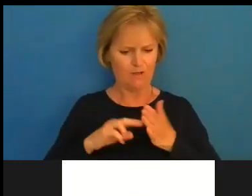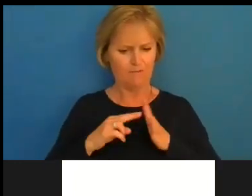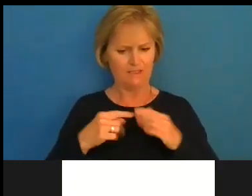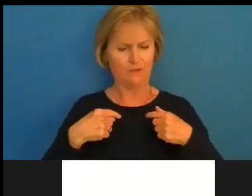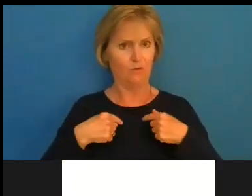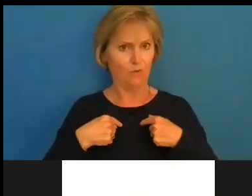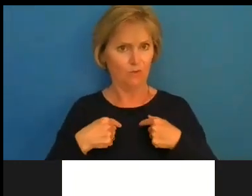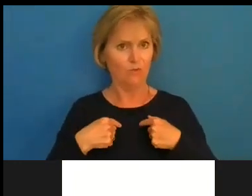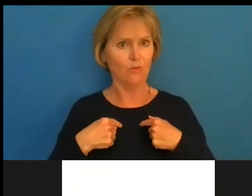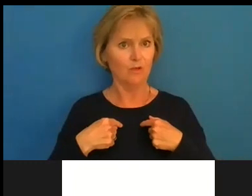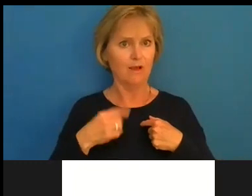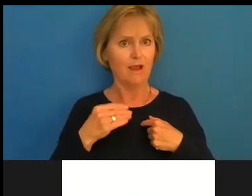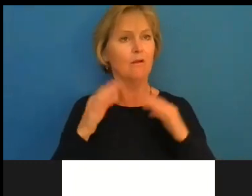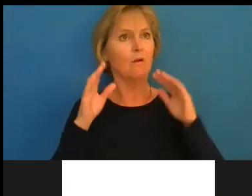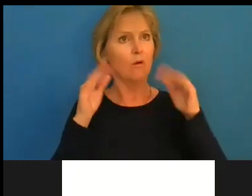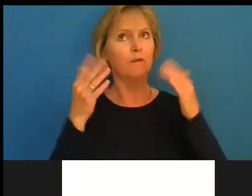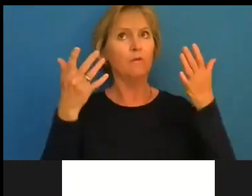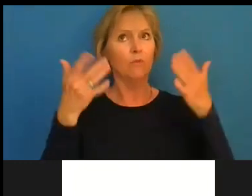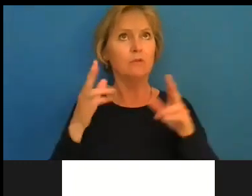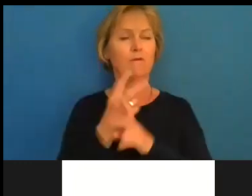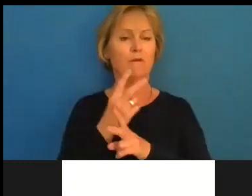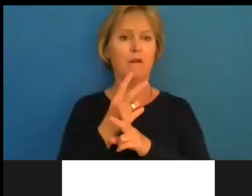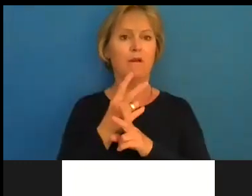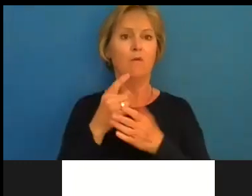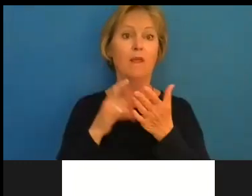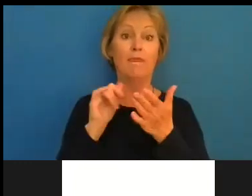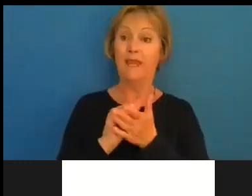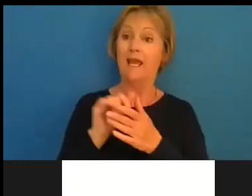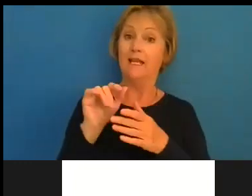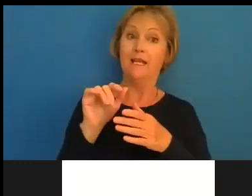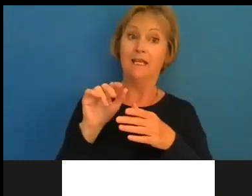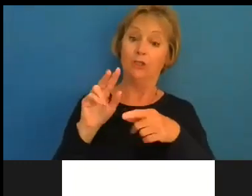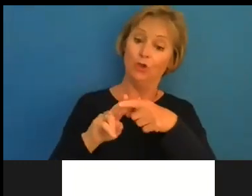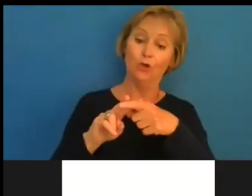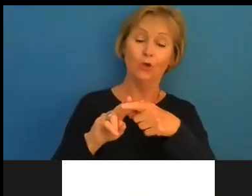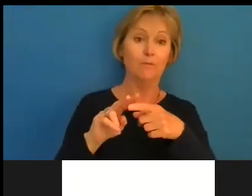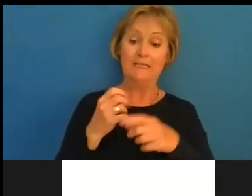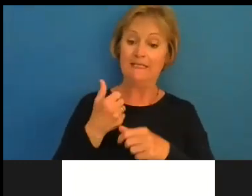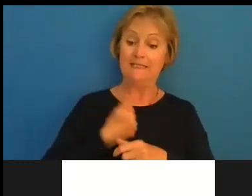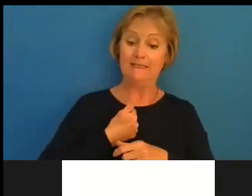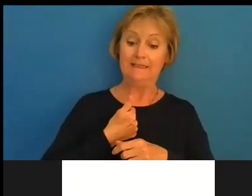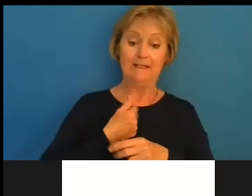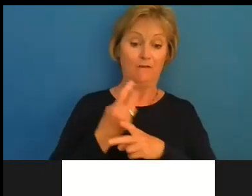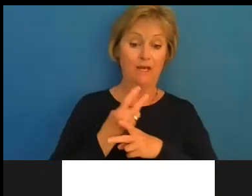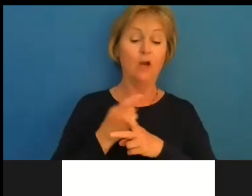And hopefully once you figure out what that term means to you, you can kind of block out that messaging.